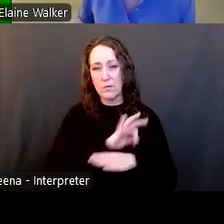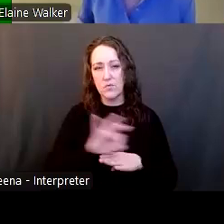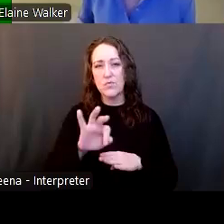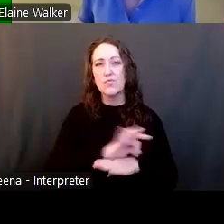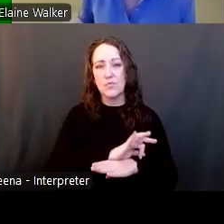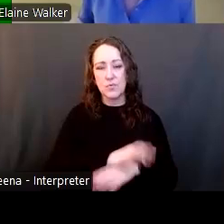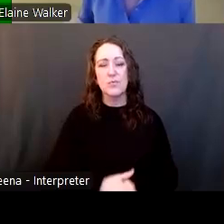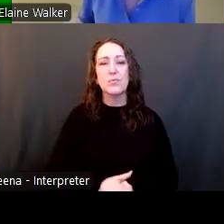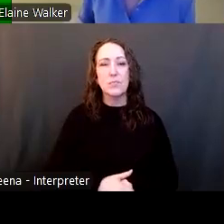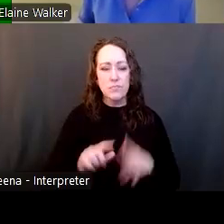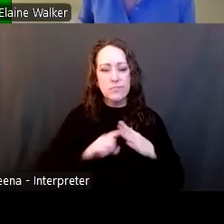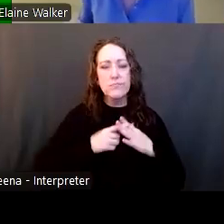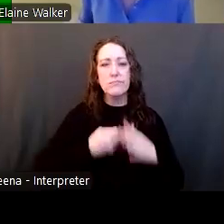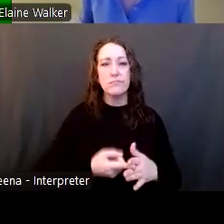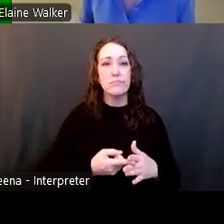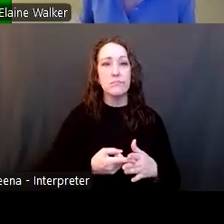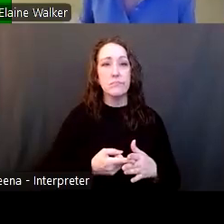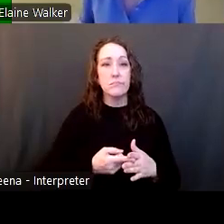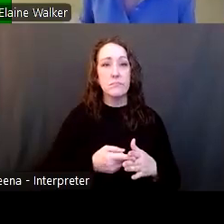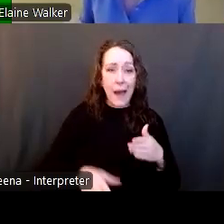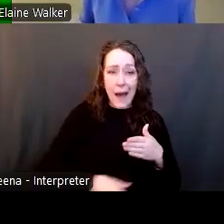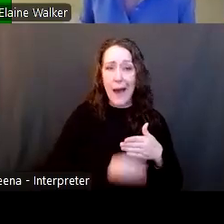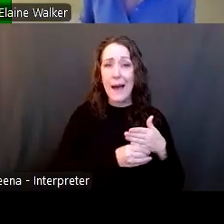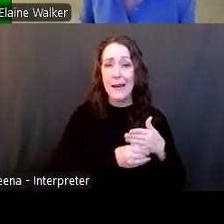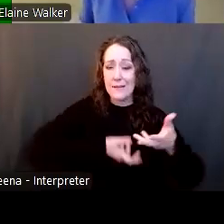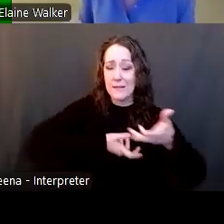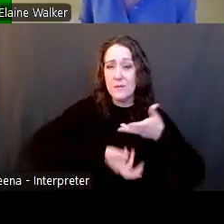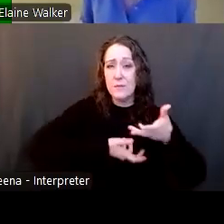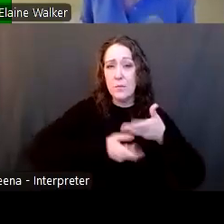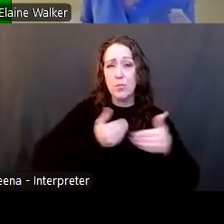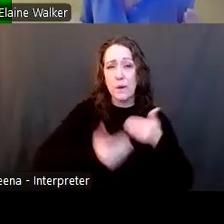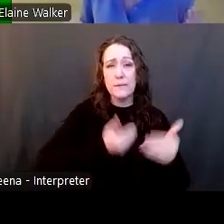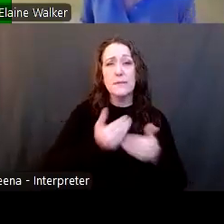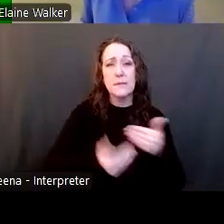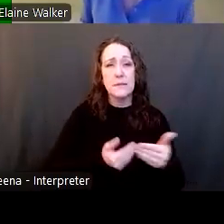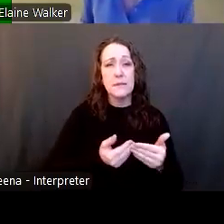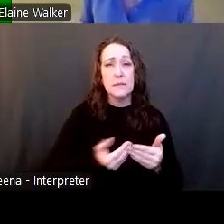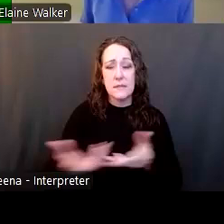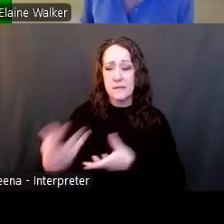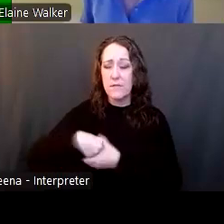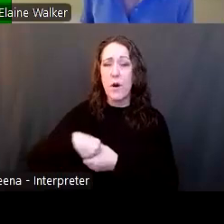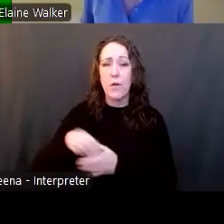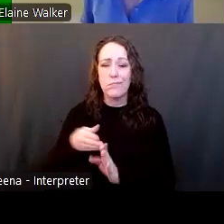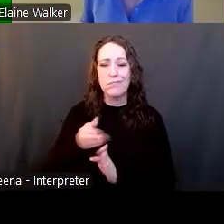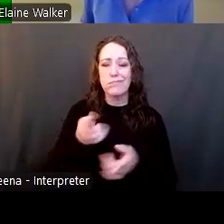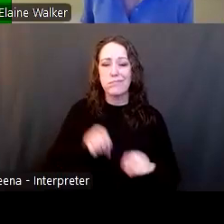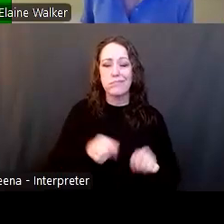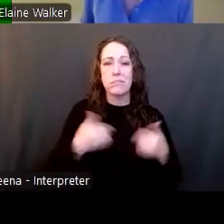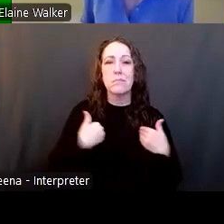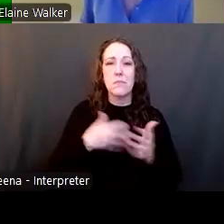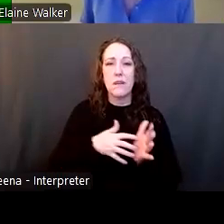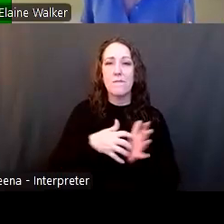can originate in additive and interactive processes involving pre-existing vulnerabilities